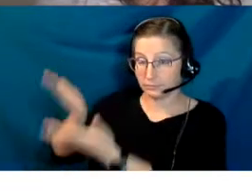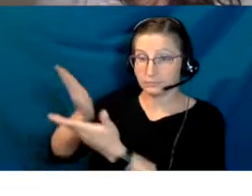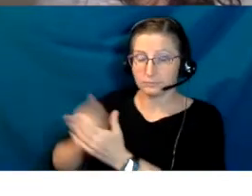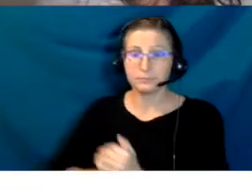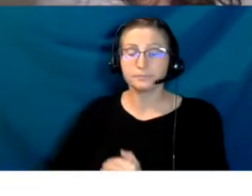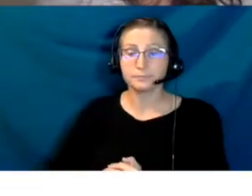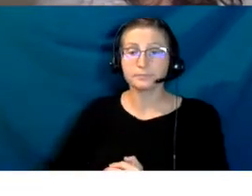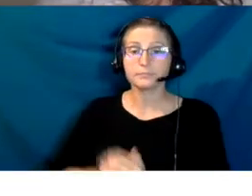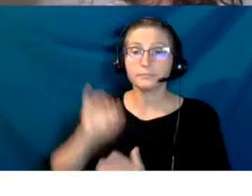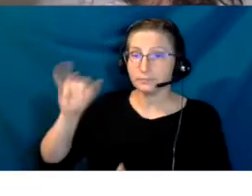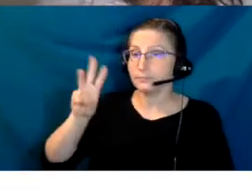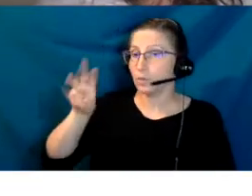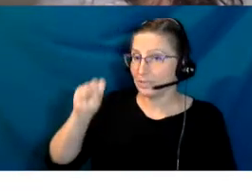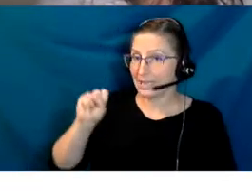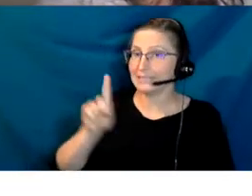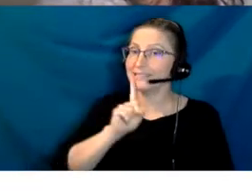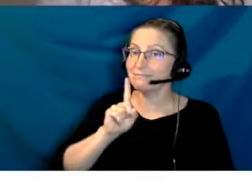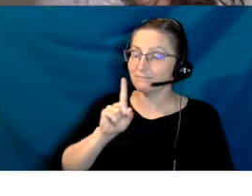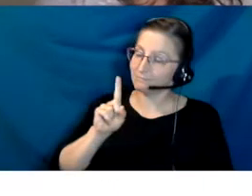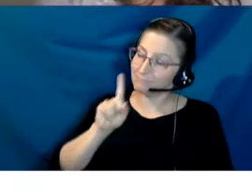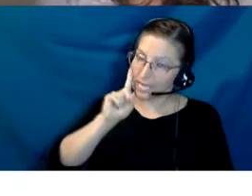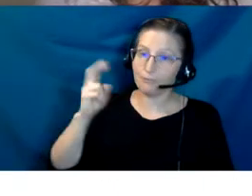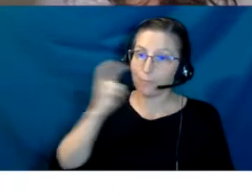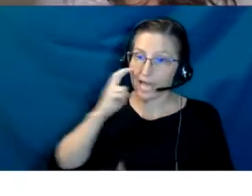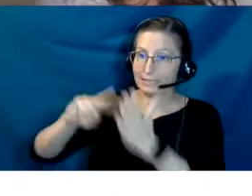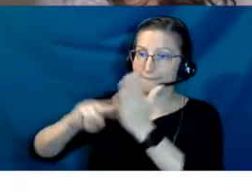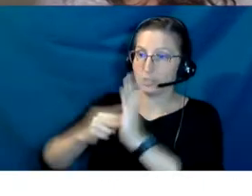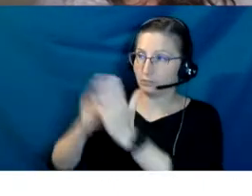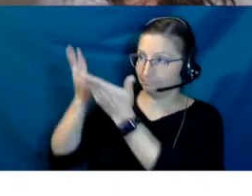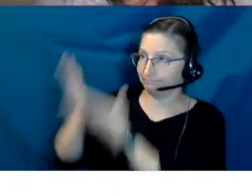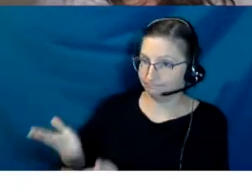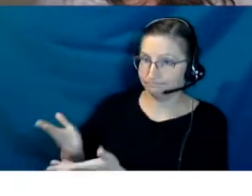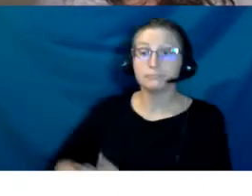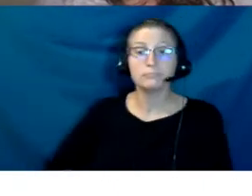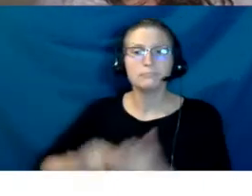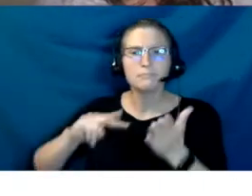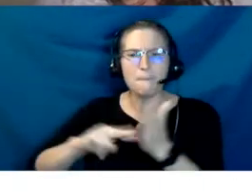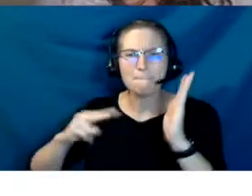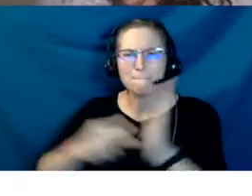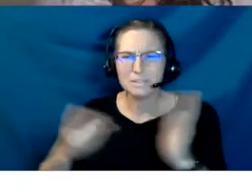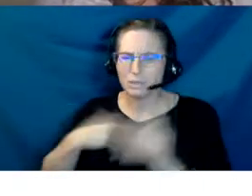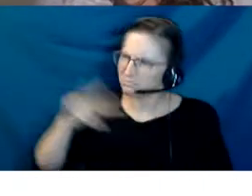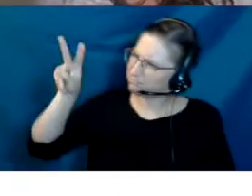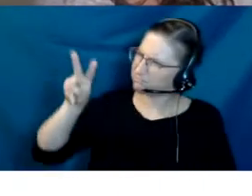of deafblindness. And what this means is that a child is considered deafblind, when they